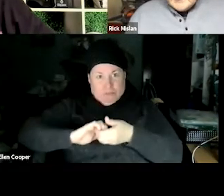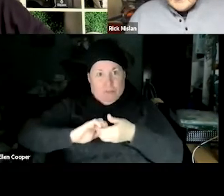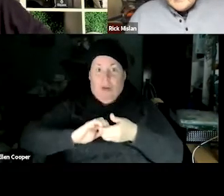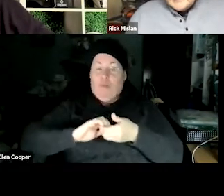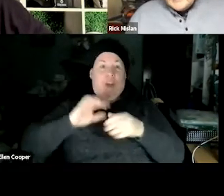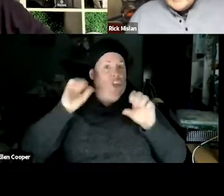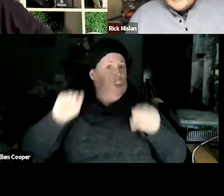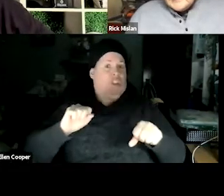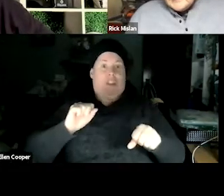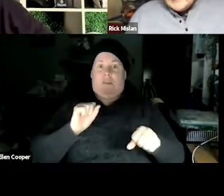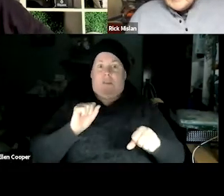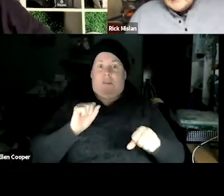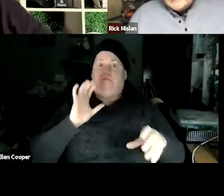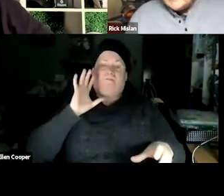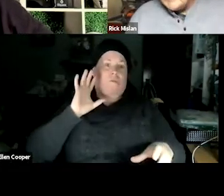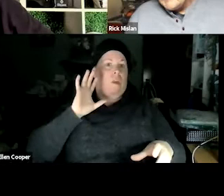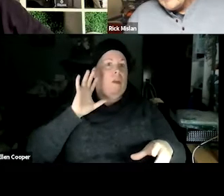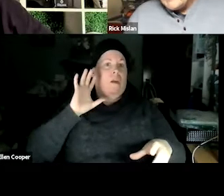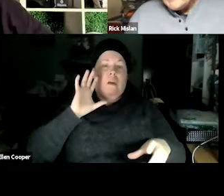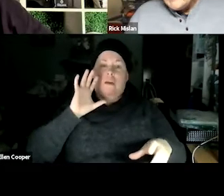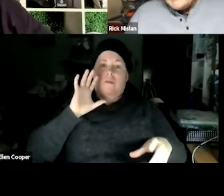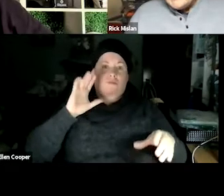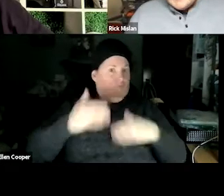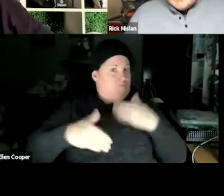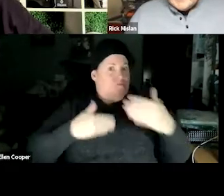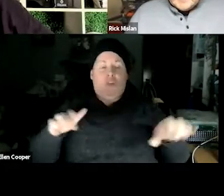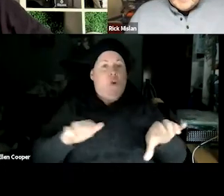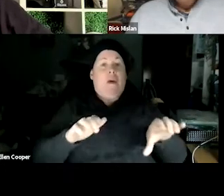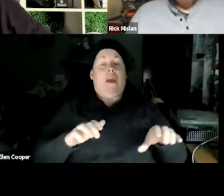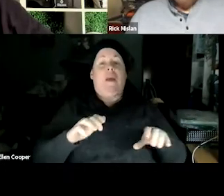part is that the next of these kind of ranges or environments is actually getting built at alrighty